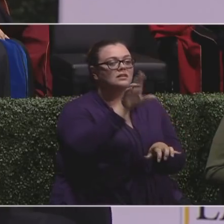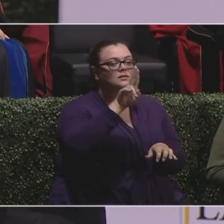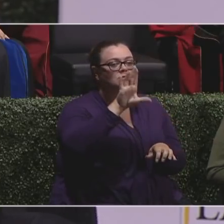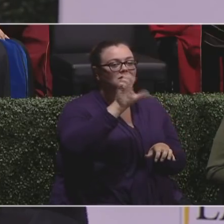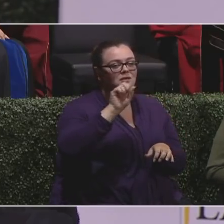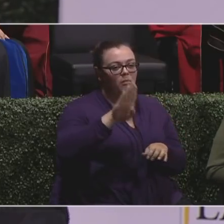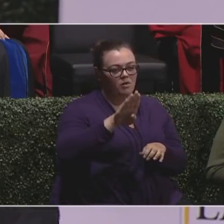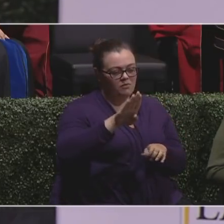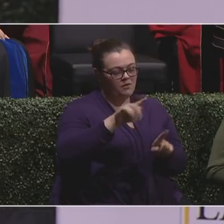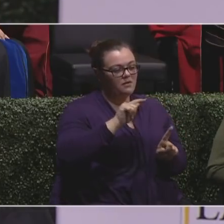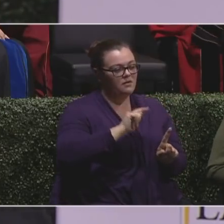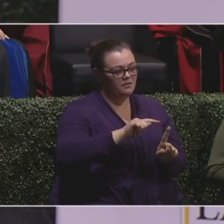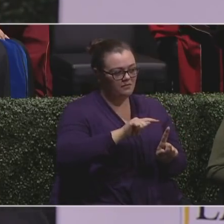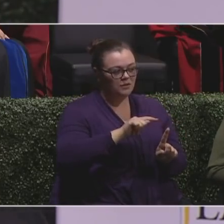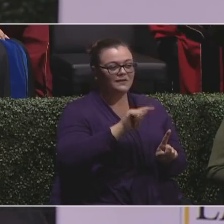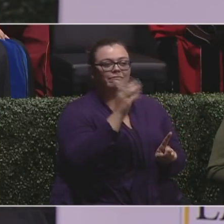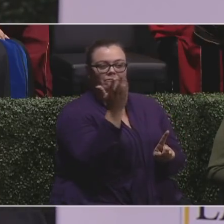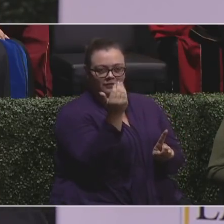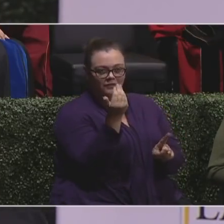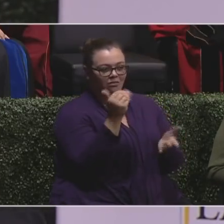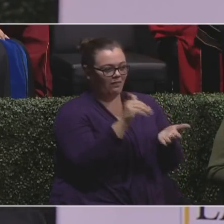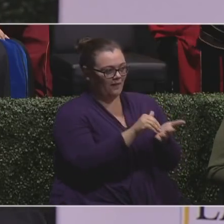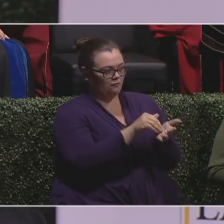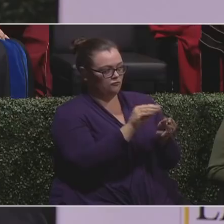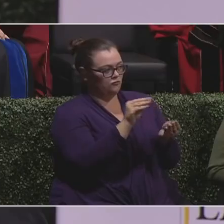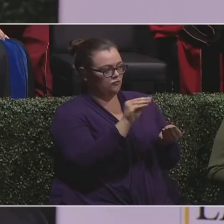THEN I HAD THE PRIVILEGE OF ATTENDING THE UNIVERSITY OF CALIFORNIA SANTA BARBARA IN 1967 #.